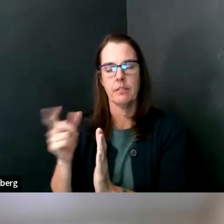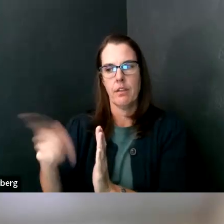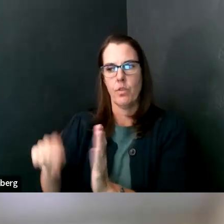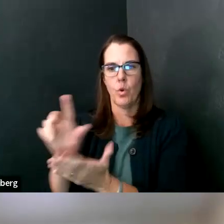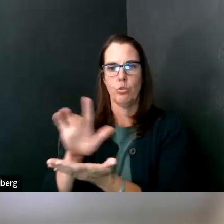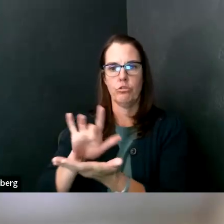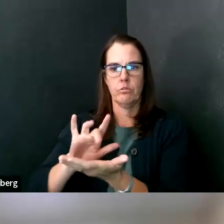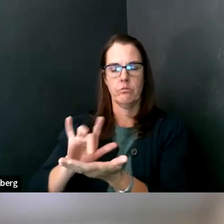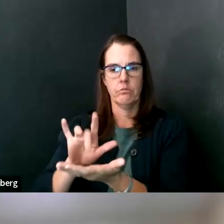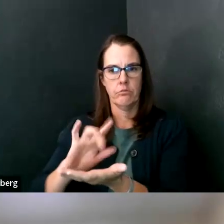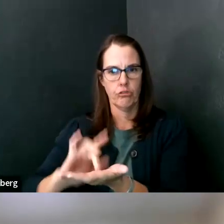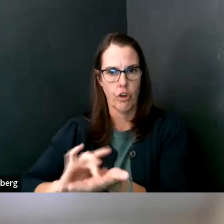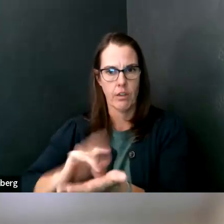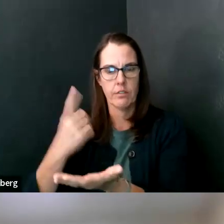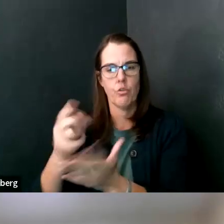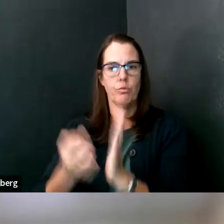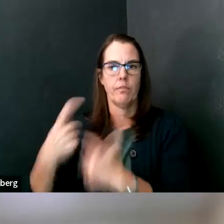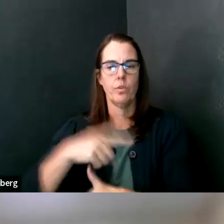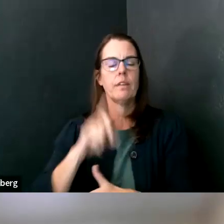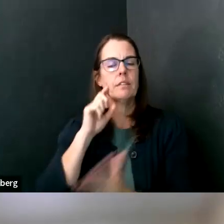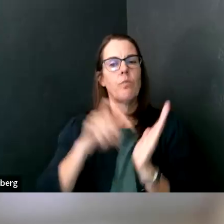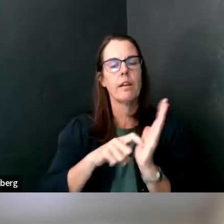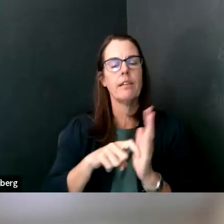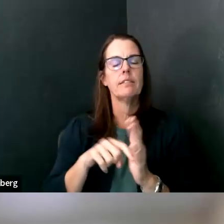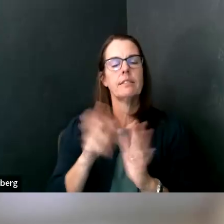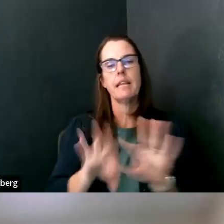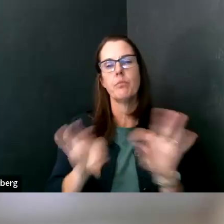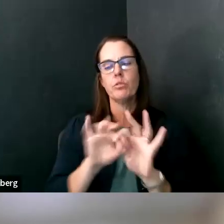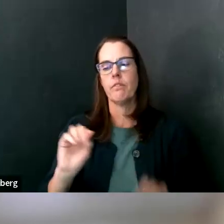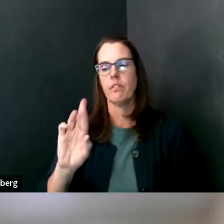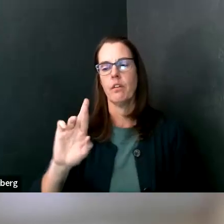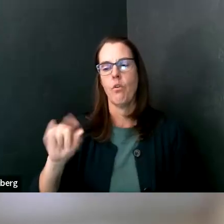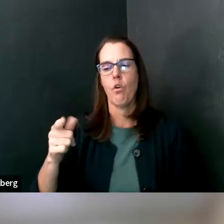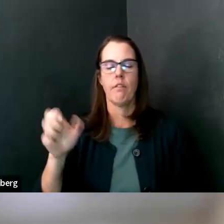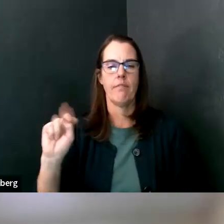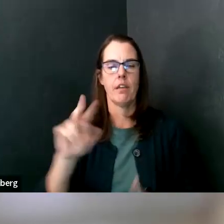reviews as it recognizes the importance of the orphan drug exemption and the need to maximize